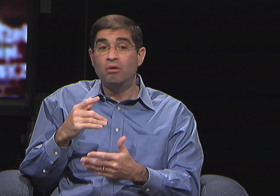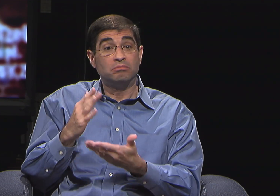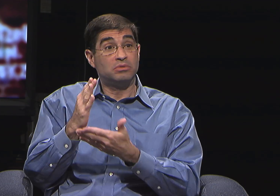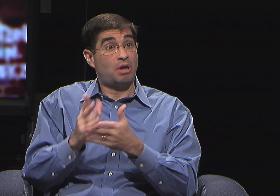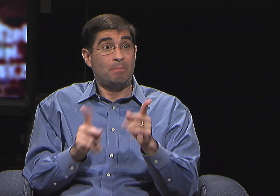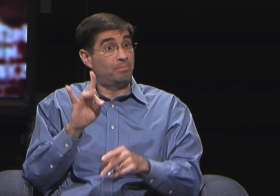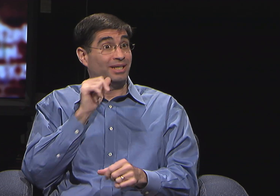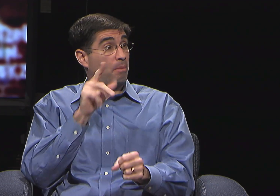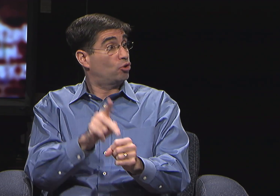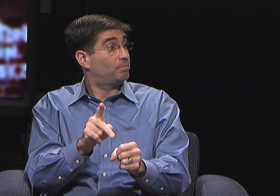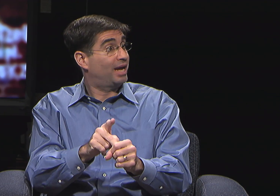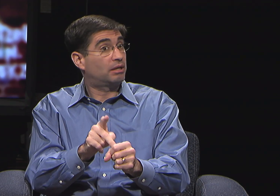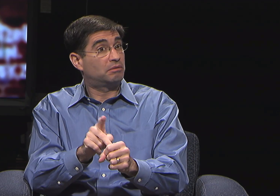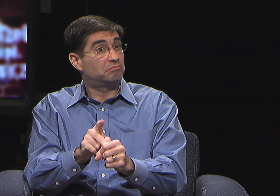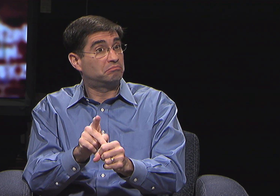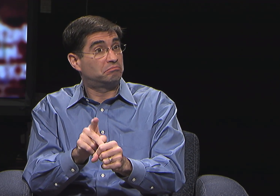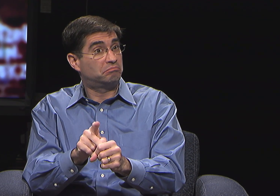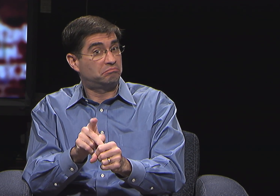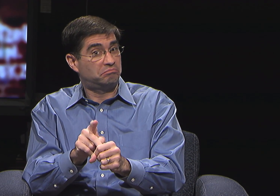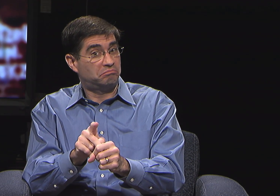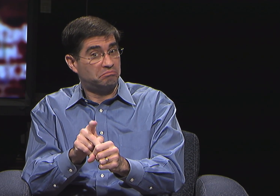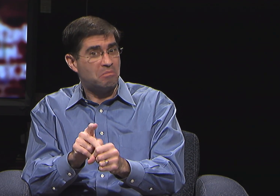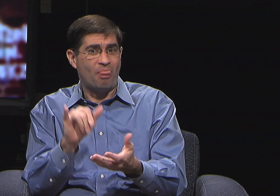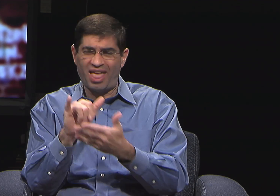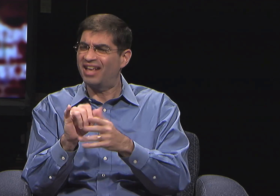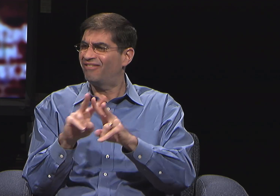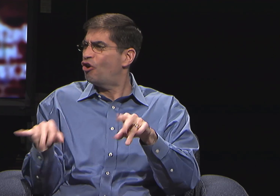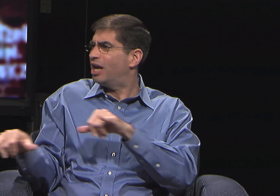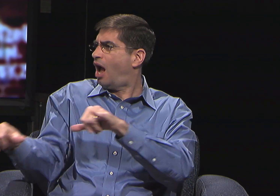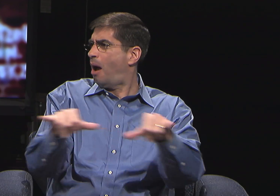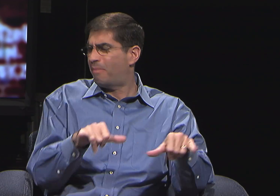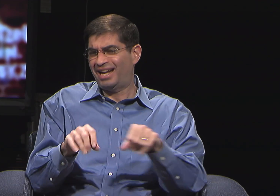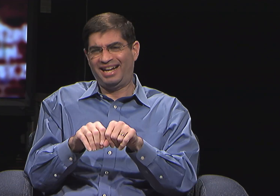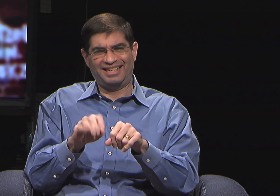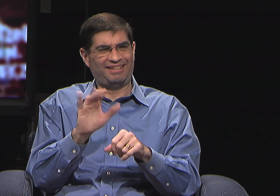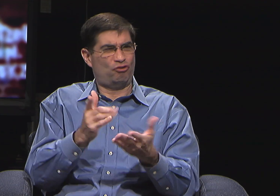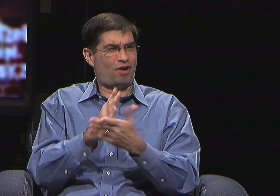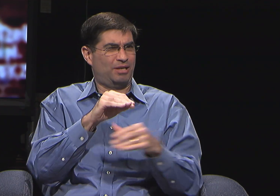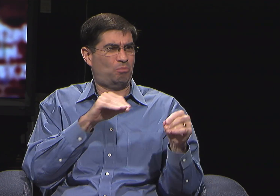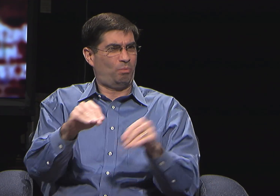For example, there were some people who didn't participate - and that's very common in civil rights movements -